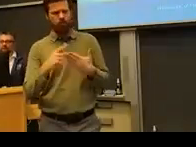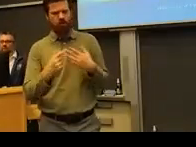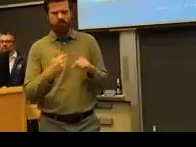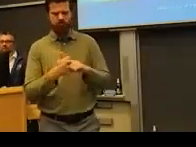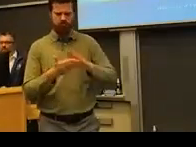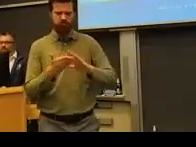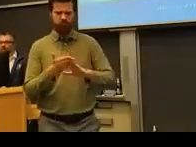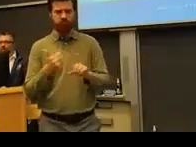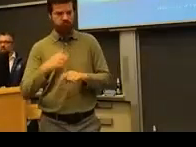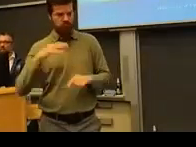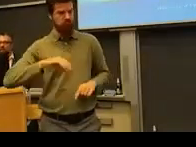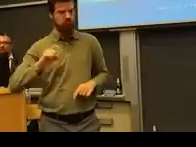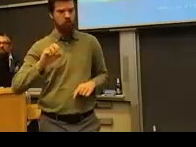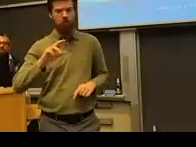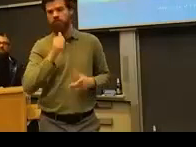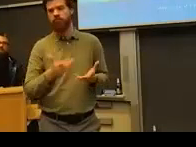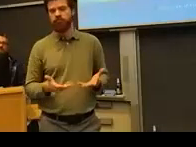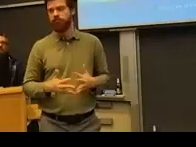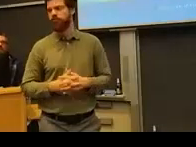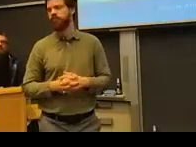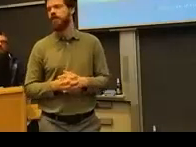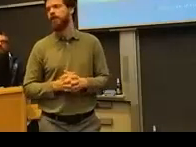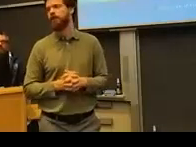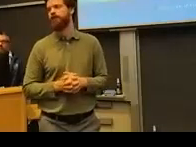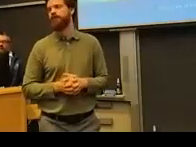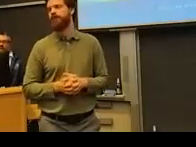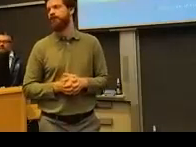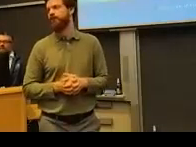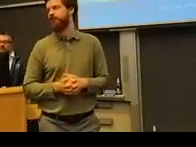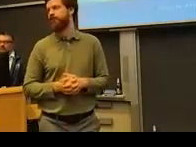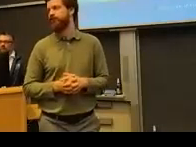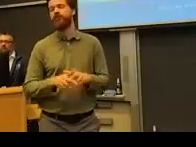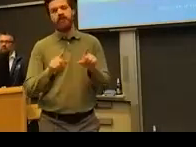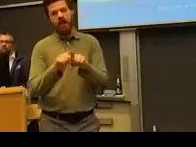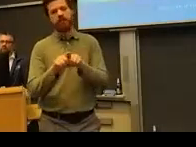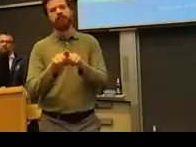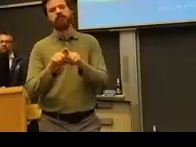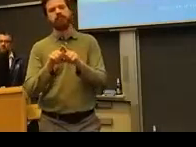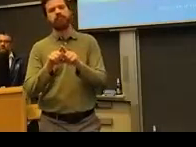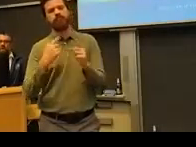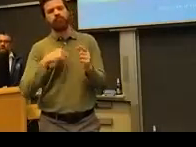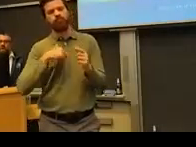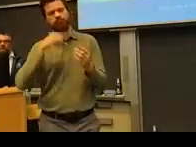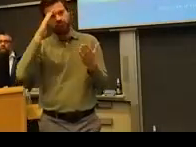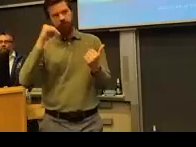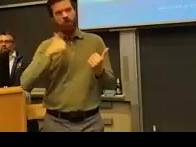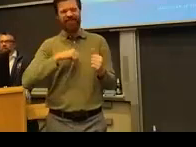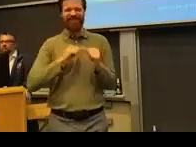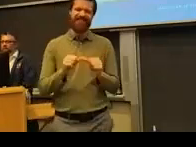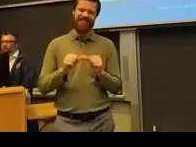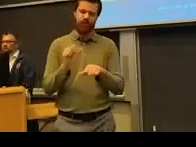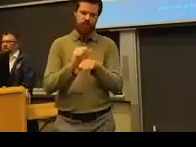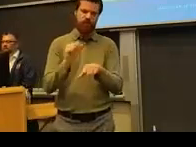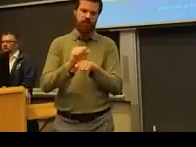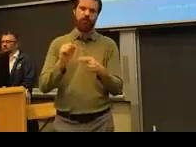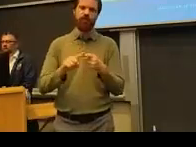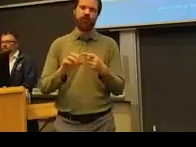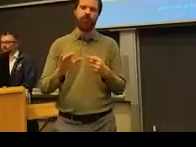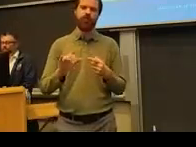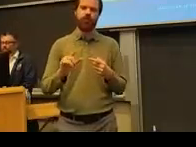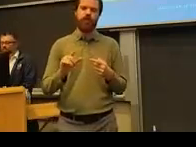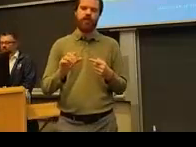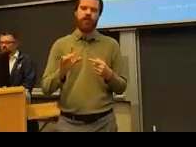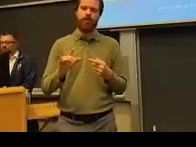it's useful um so as anticipated when we opened I think we're we're constantly working with um